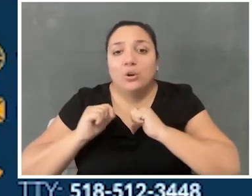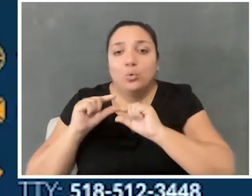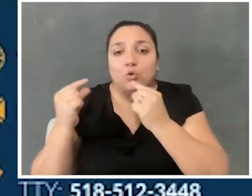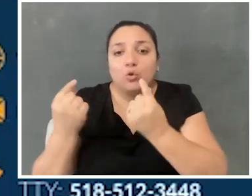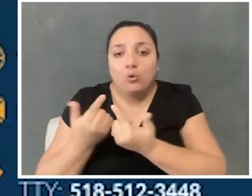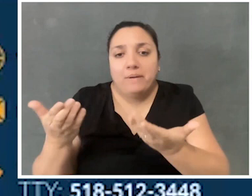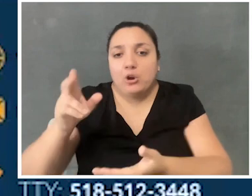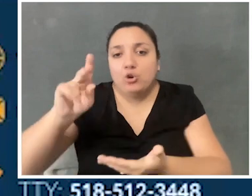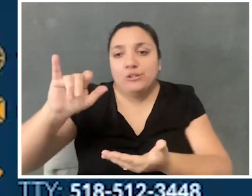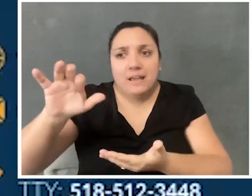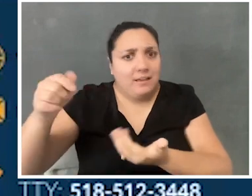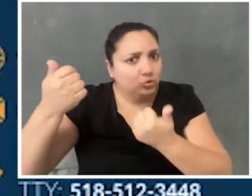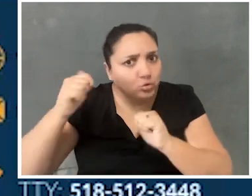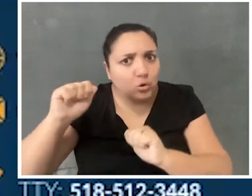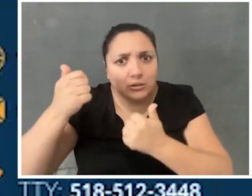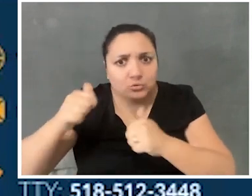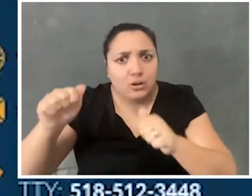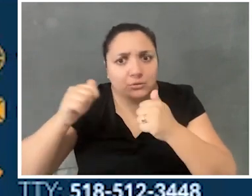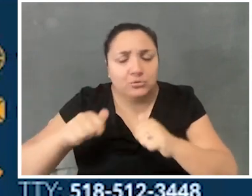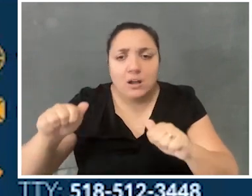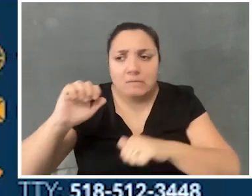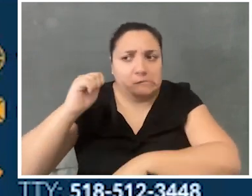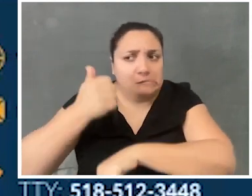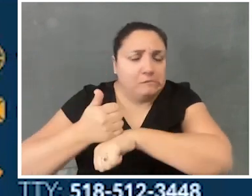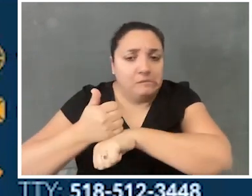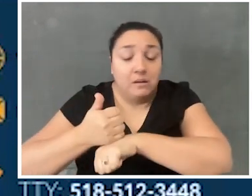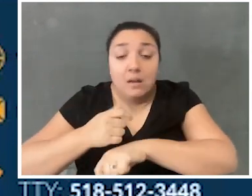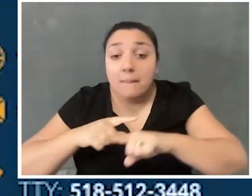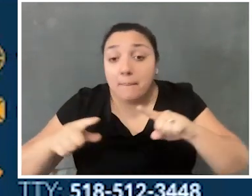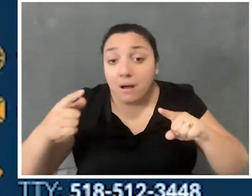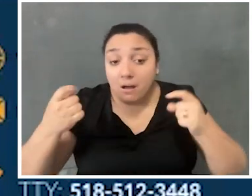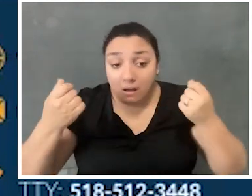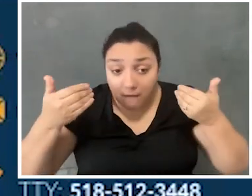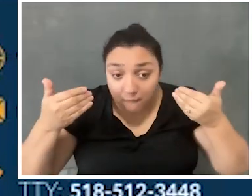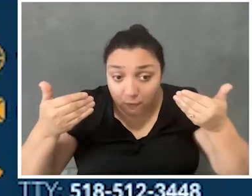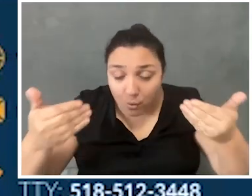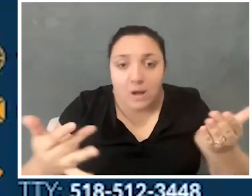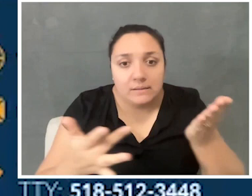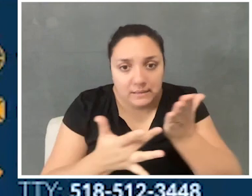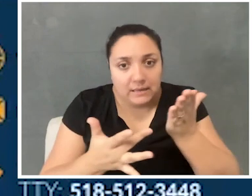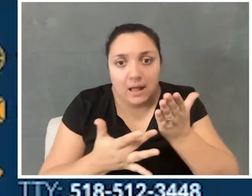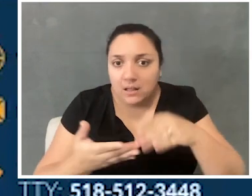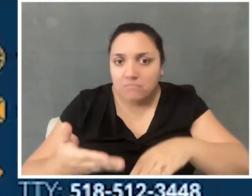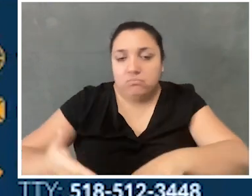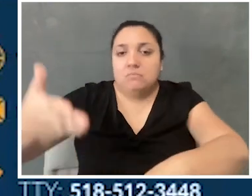about trying to make this happen. But I think as we are moving forward, technology is just advancing by leaps and bounds.